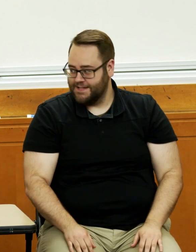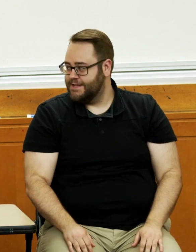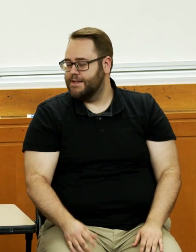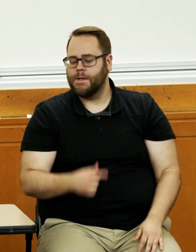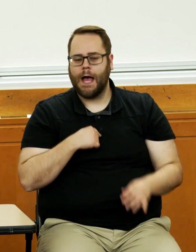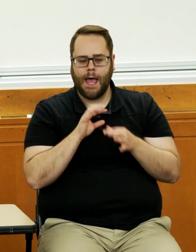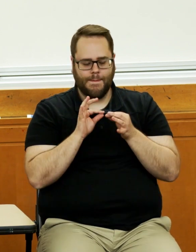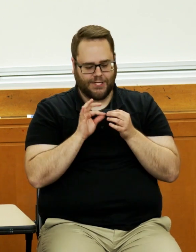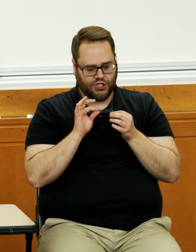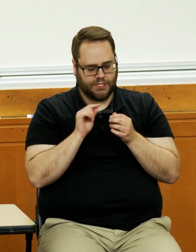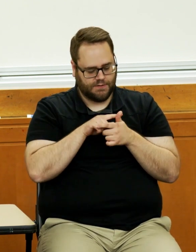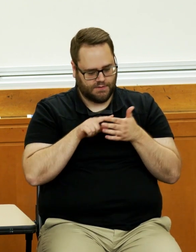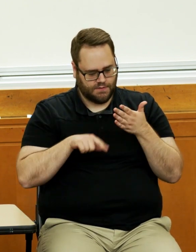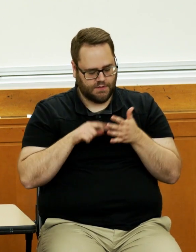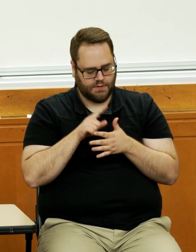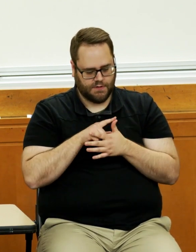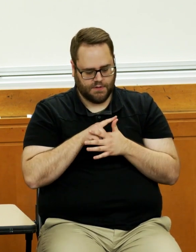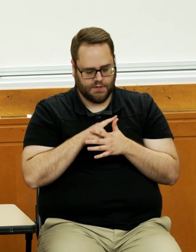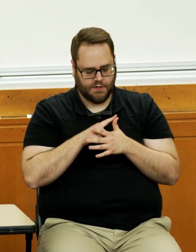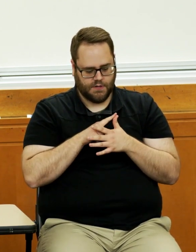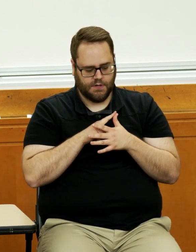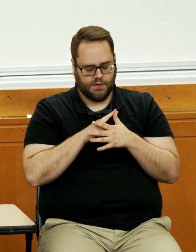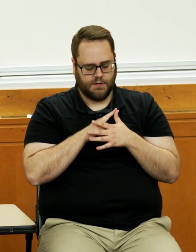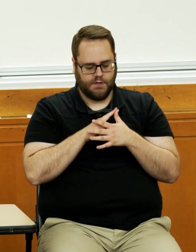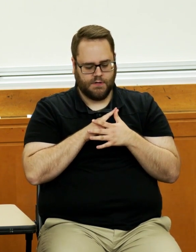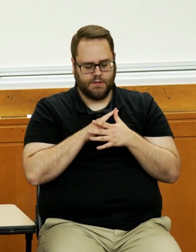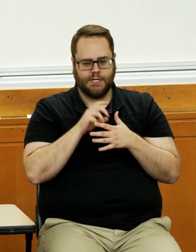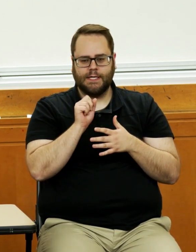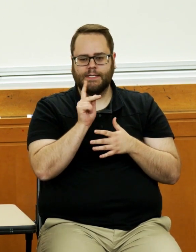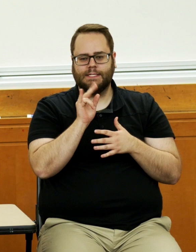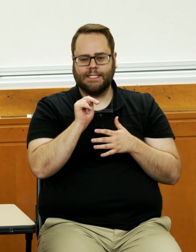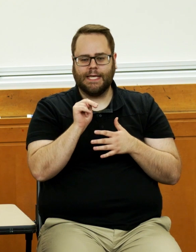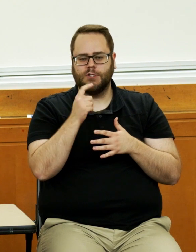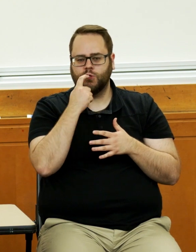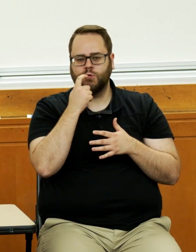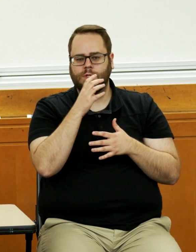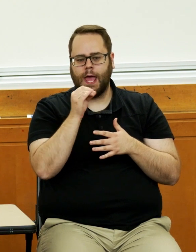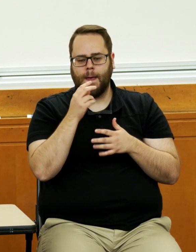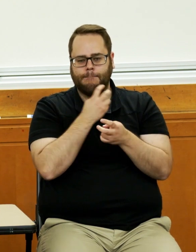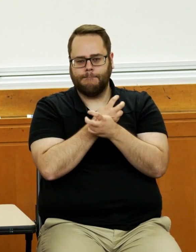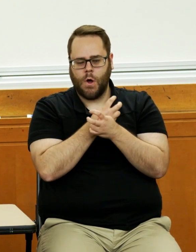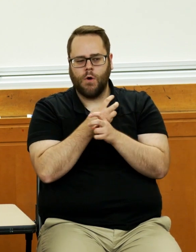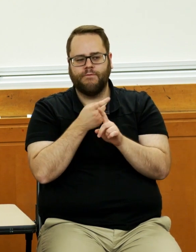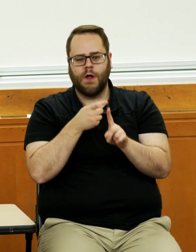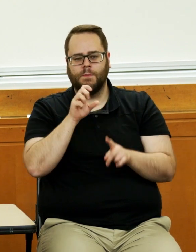mentioned a couple that I mentioned in the piece. “Skin, Tooth, and Bone” by Sins Invalid. “Skin,